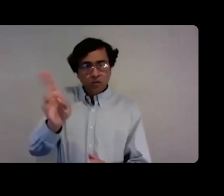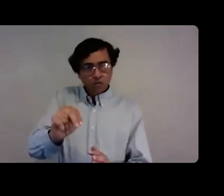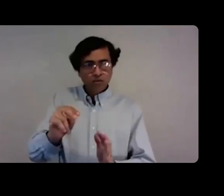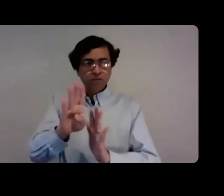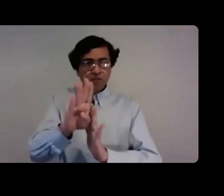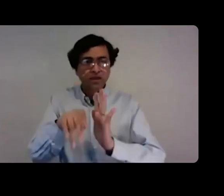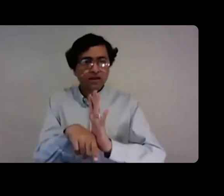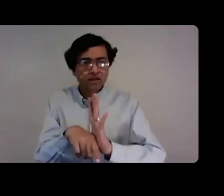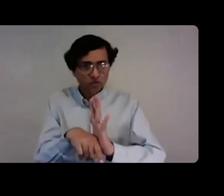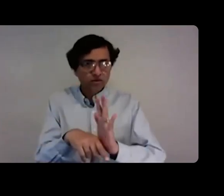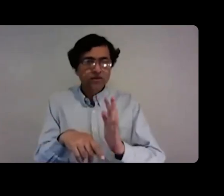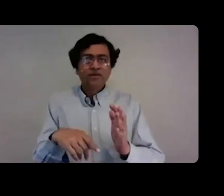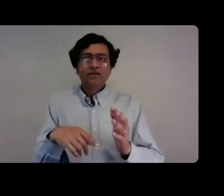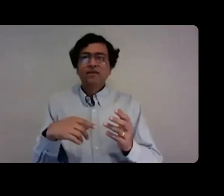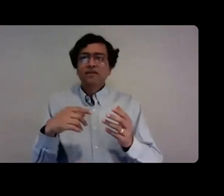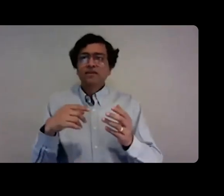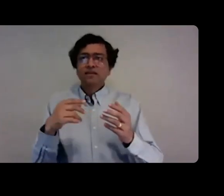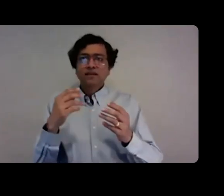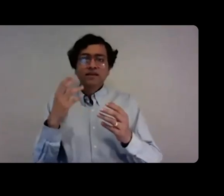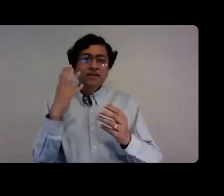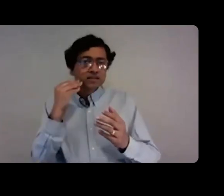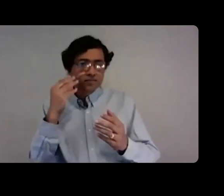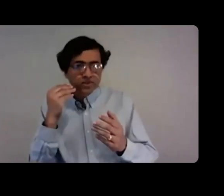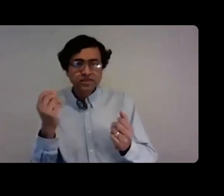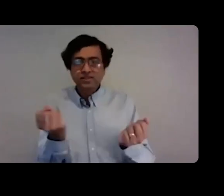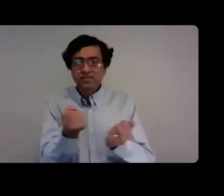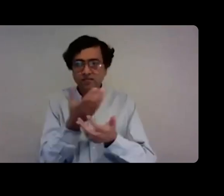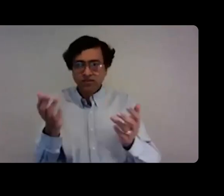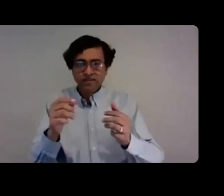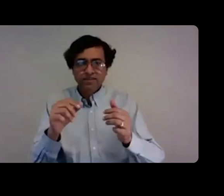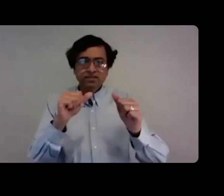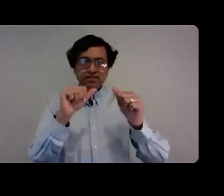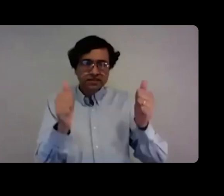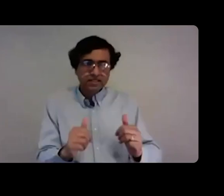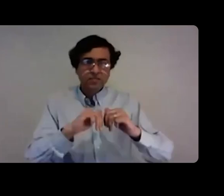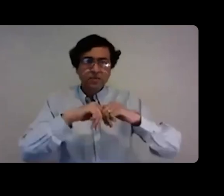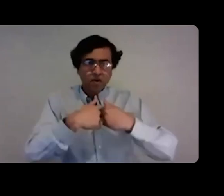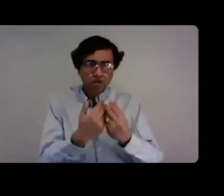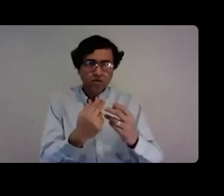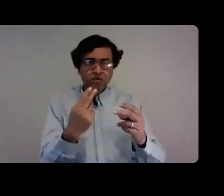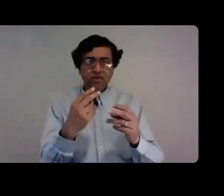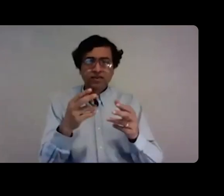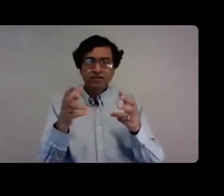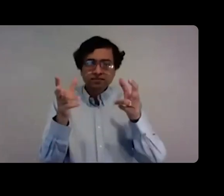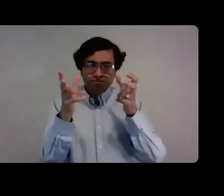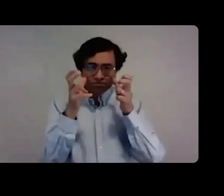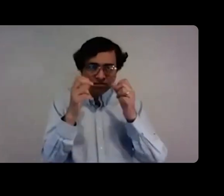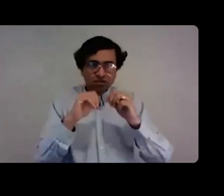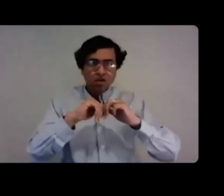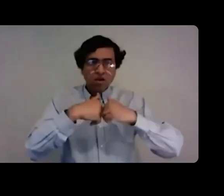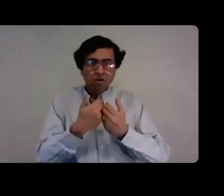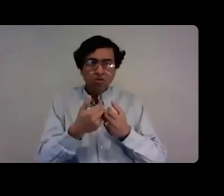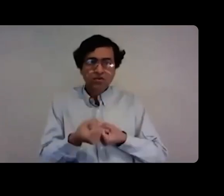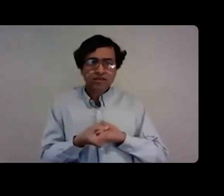is a continuum from deaf and hard-of-hearing individuals and also even within a similar